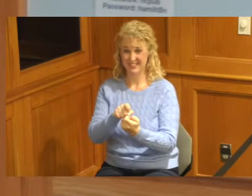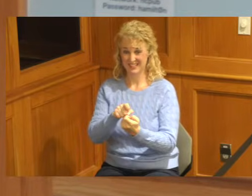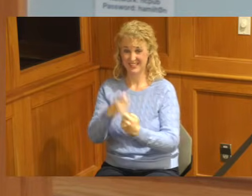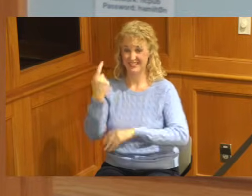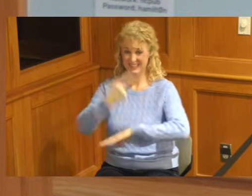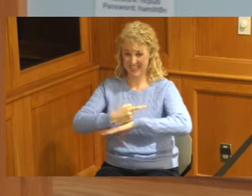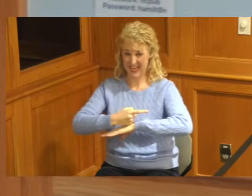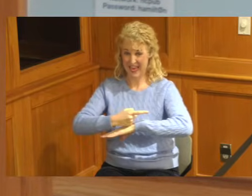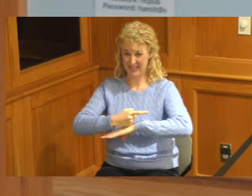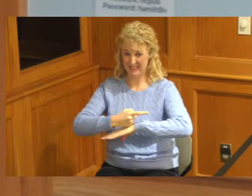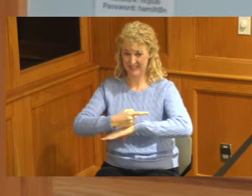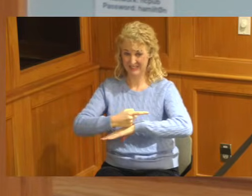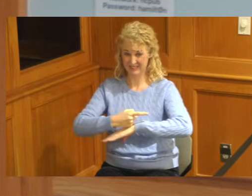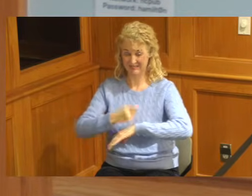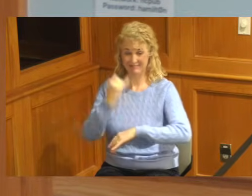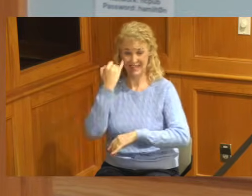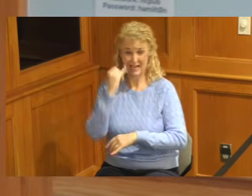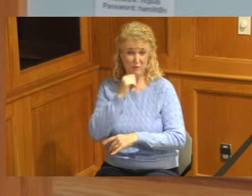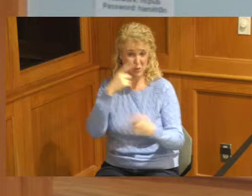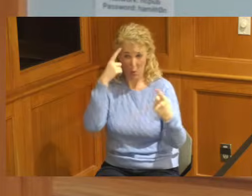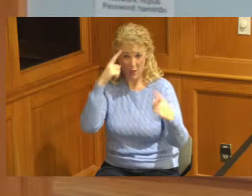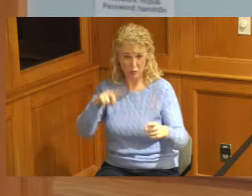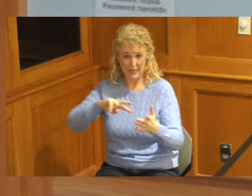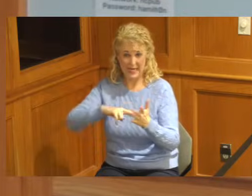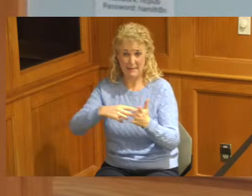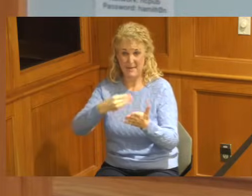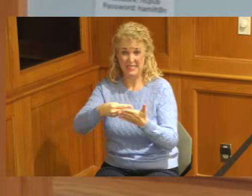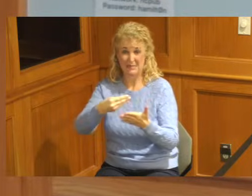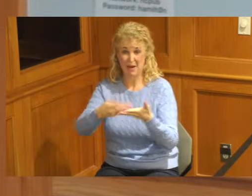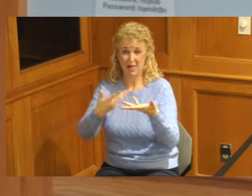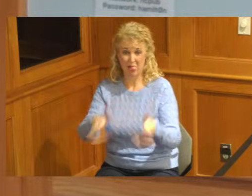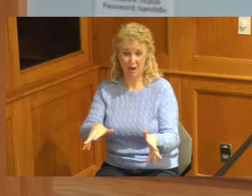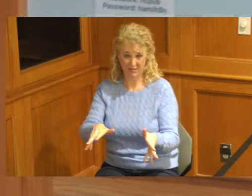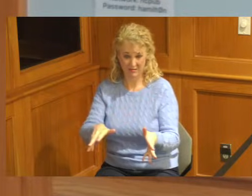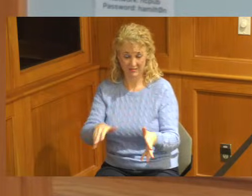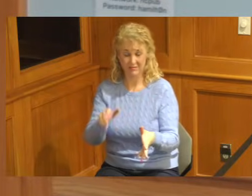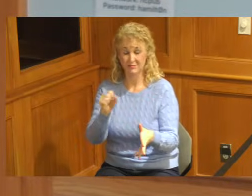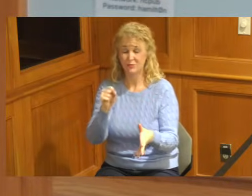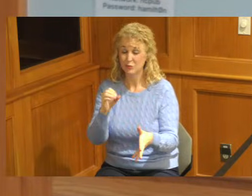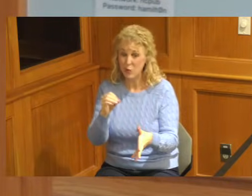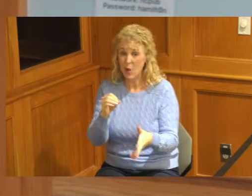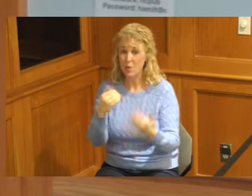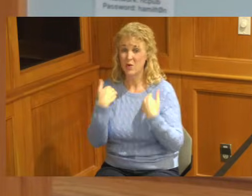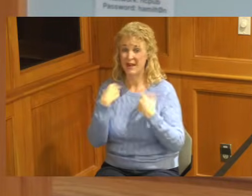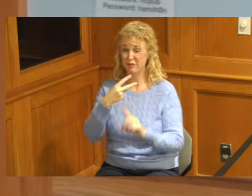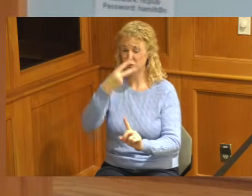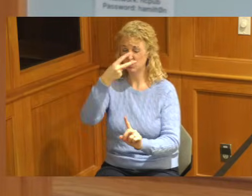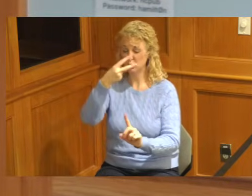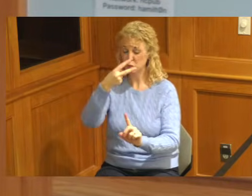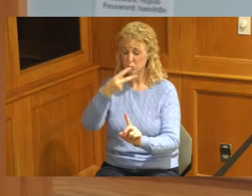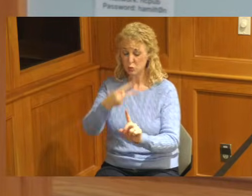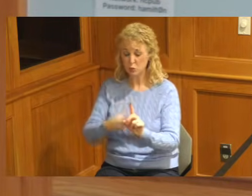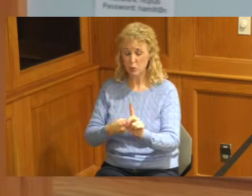else we're going to be facing this problem. So, let's let's all agree on a deadline by then. Let's work our tails off over the next two months to see what we can figure out. Okay. So,